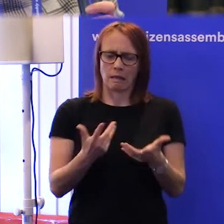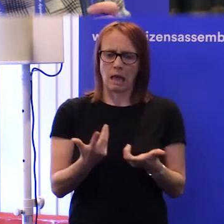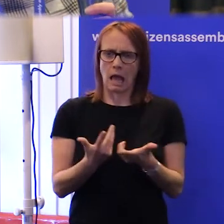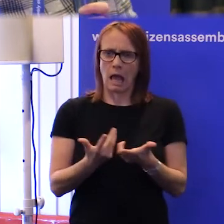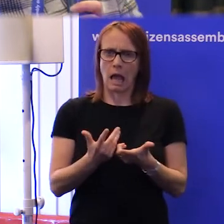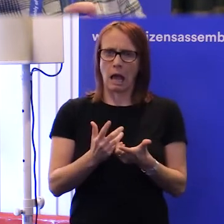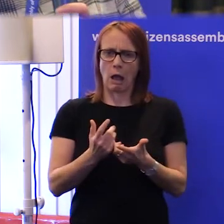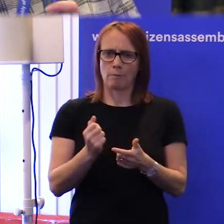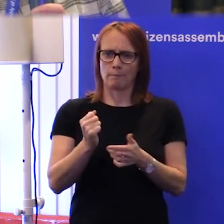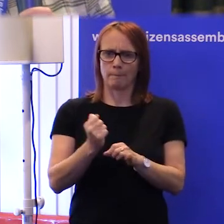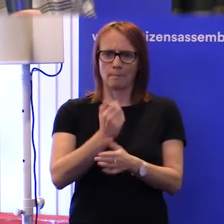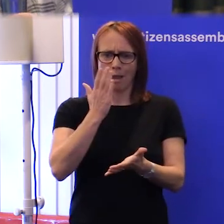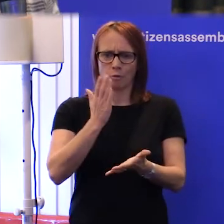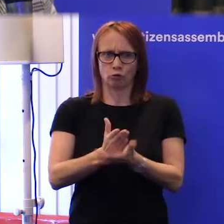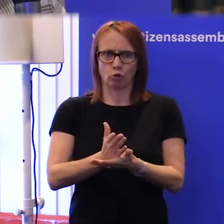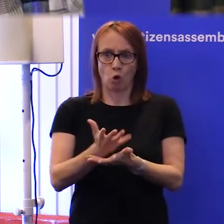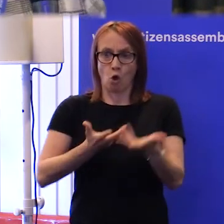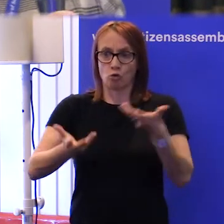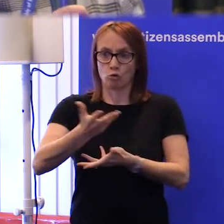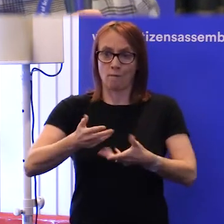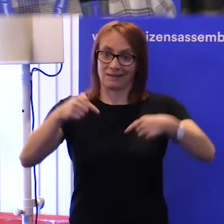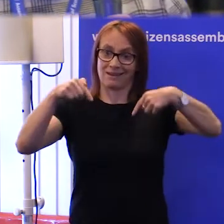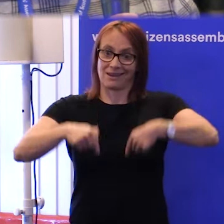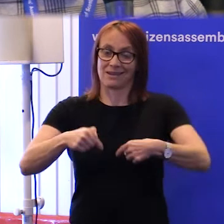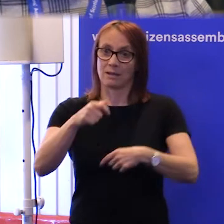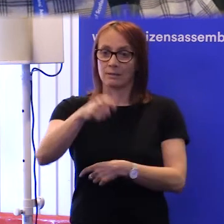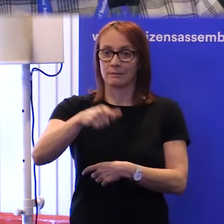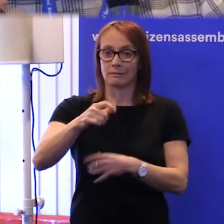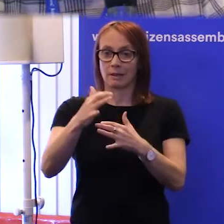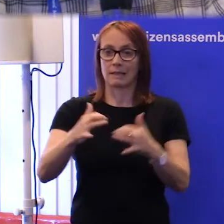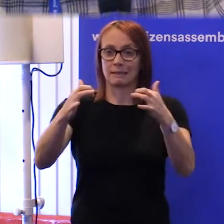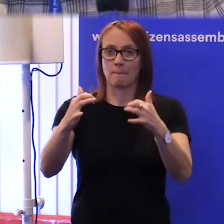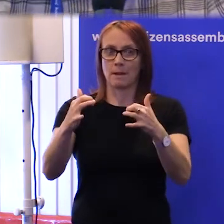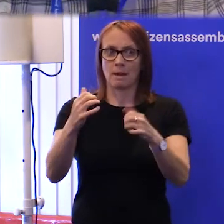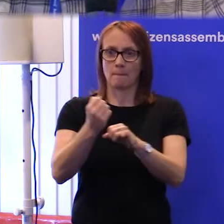conversations we have here within the citizens assembly are actually informed